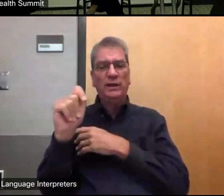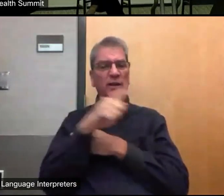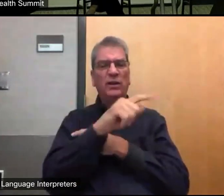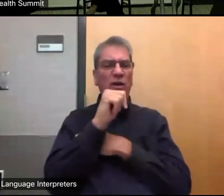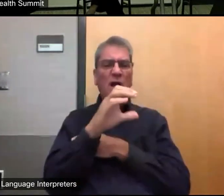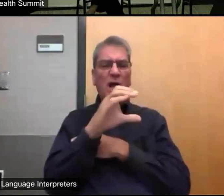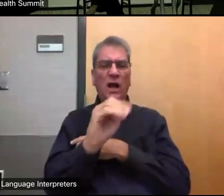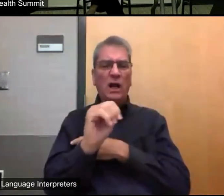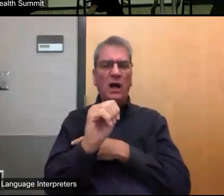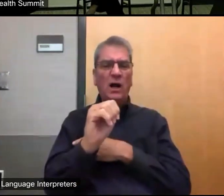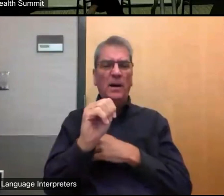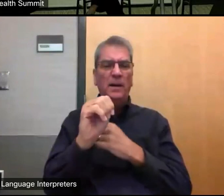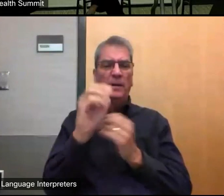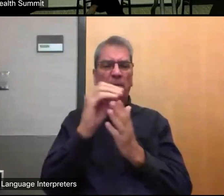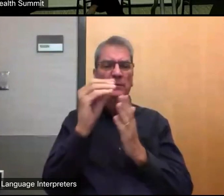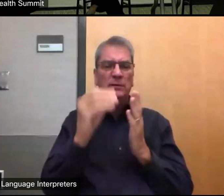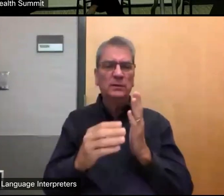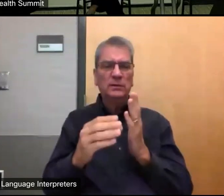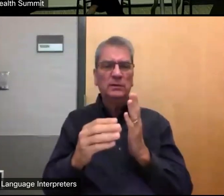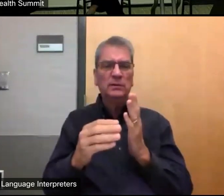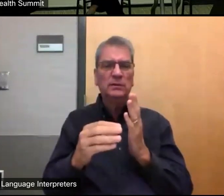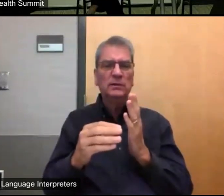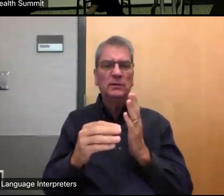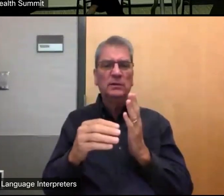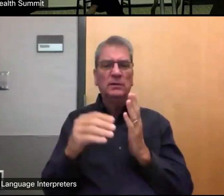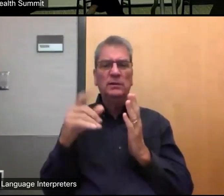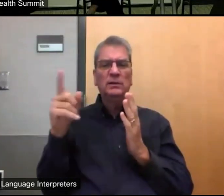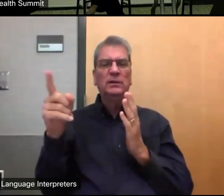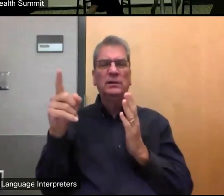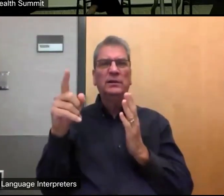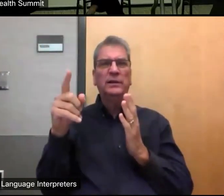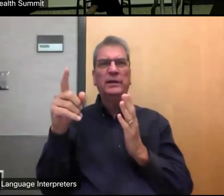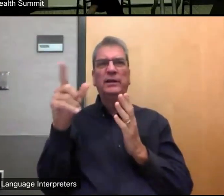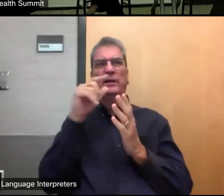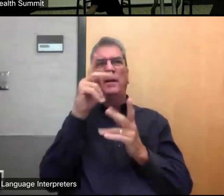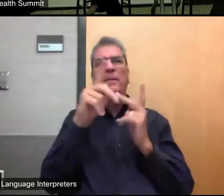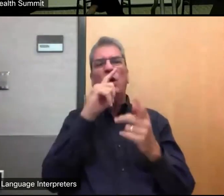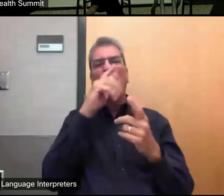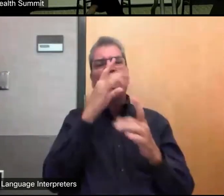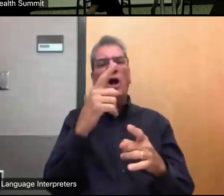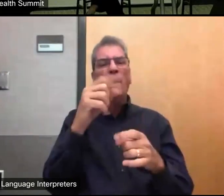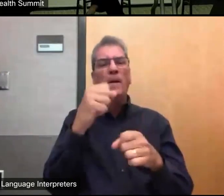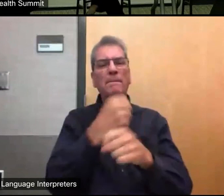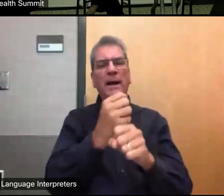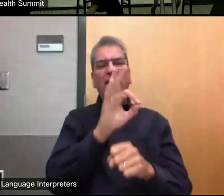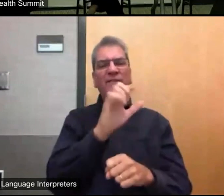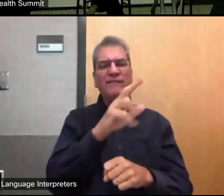to become like, there's 1. I've had with like, the next great health documentary filmmaker, like, that student exists. But they're almost all people who want to apply to med school,